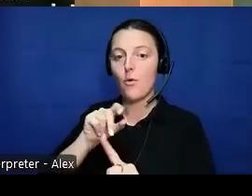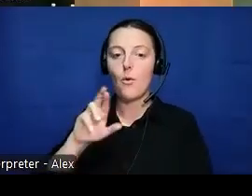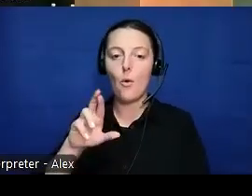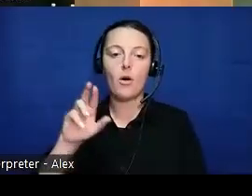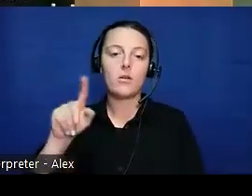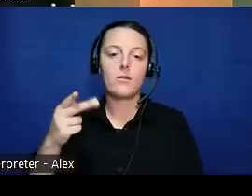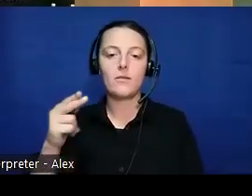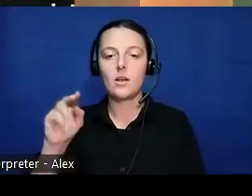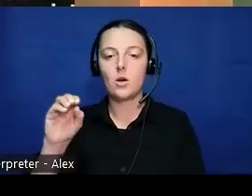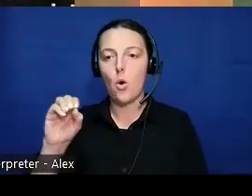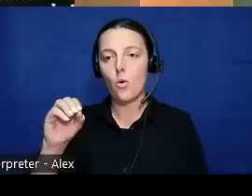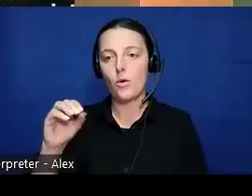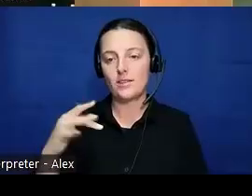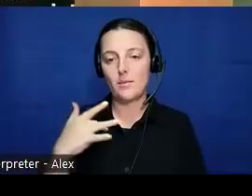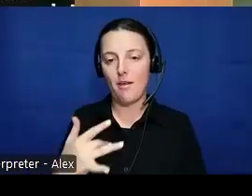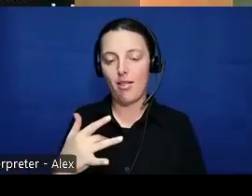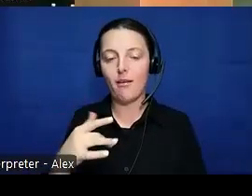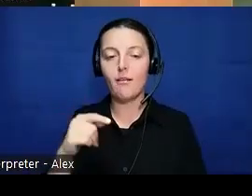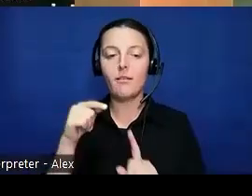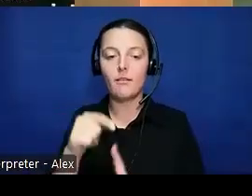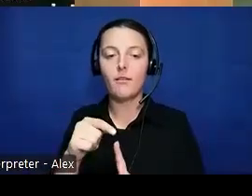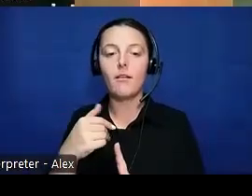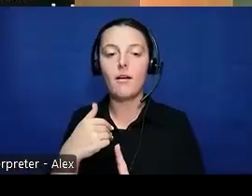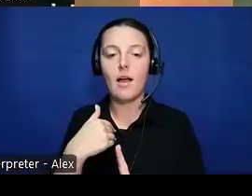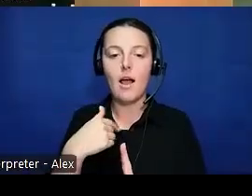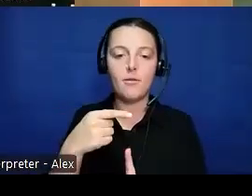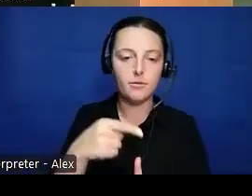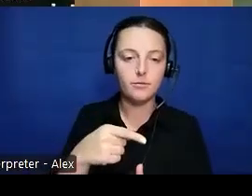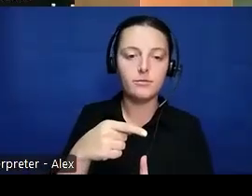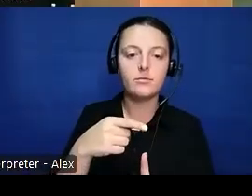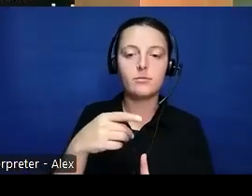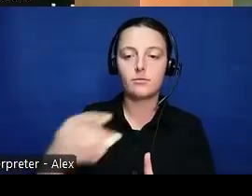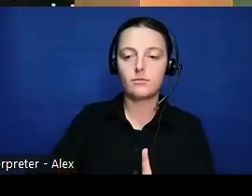retardation that's depression right? You've got anxiety impaired sleep you could say executive